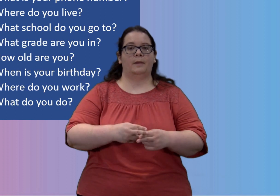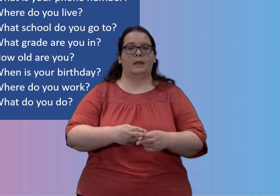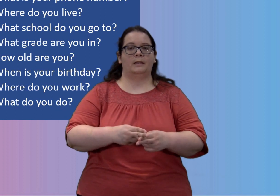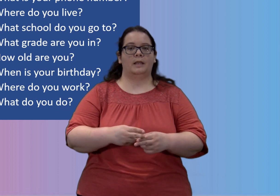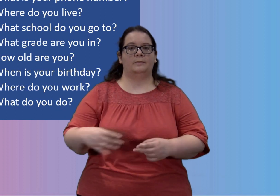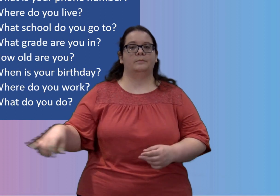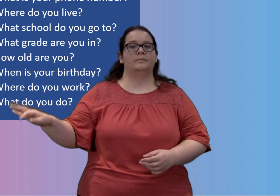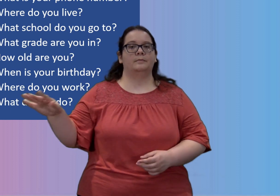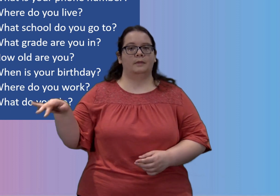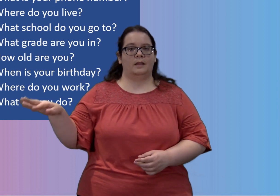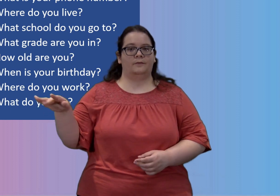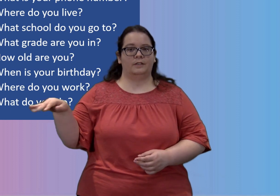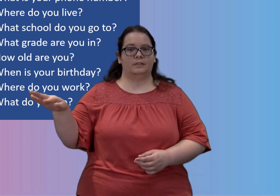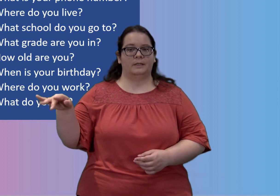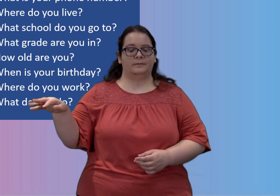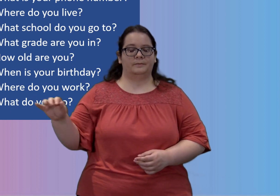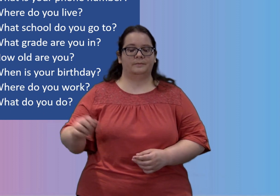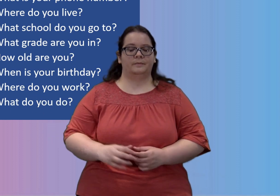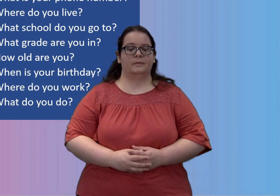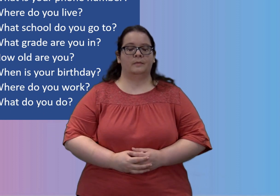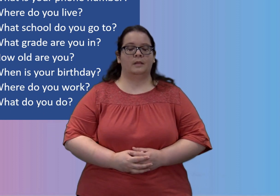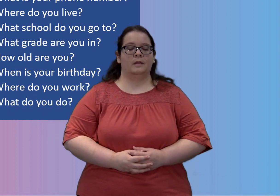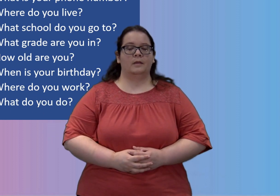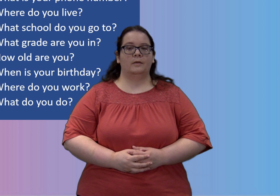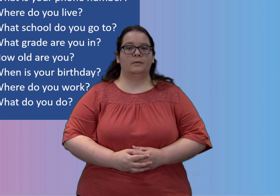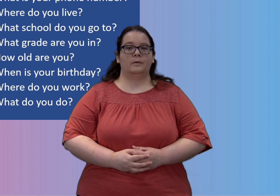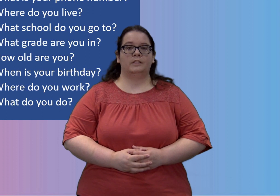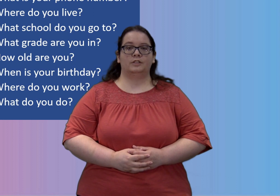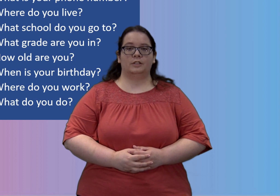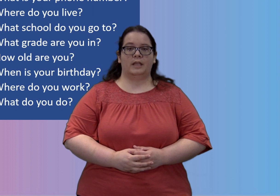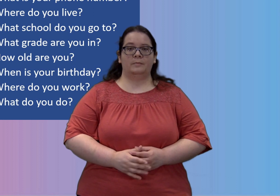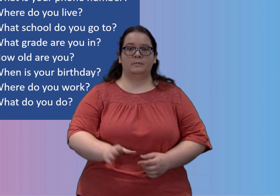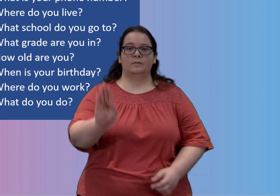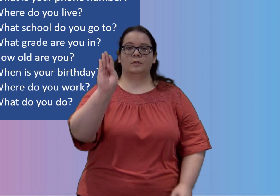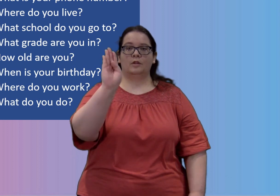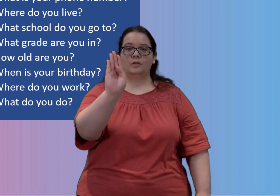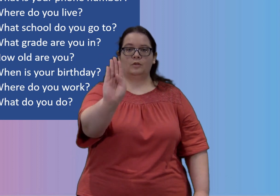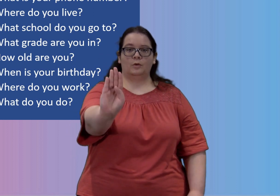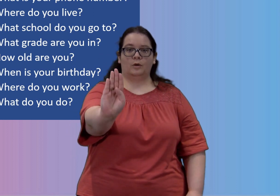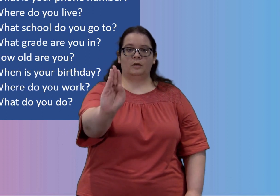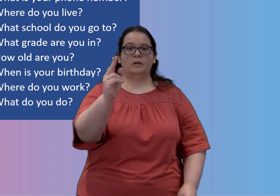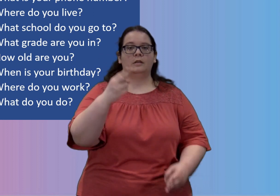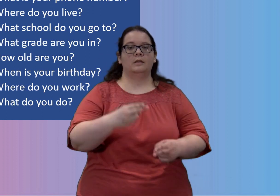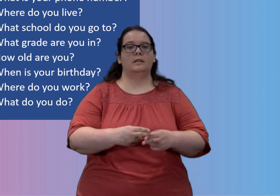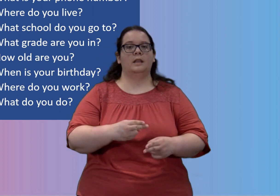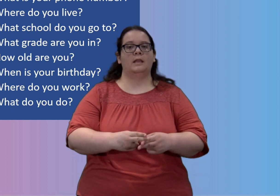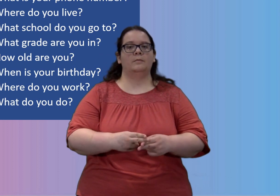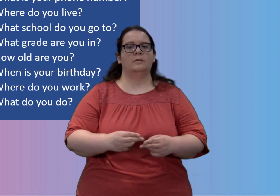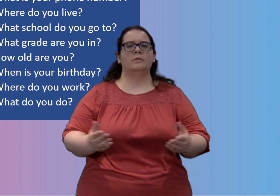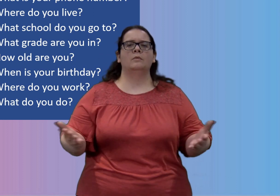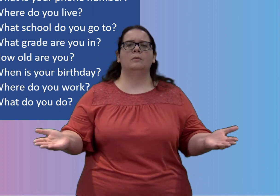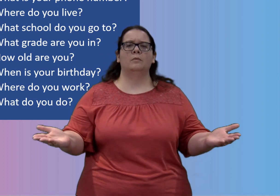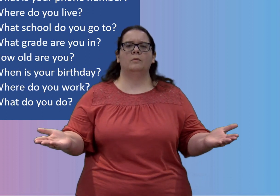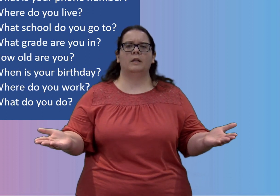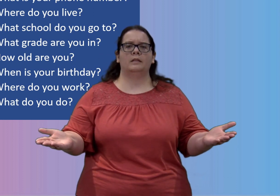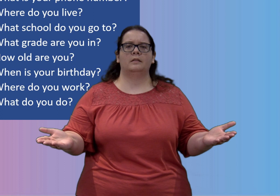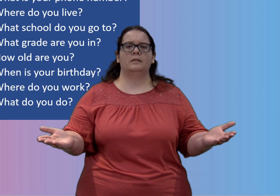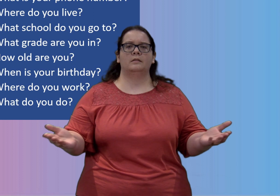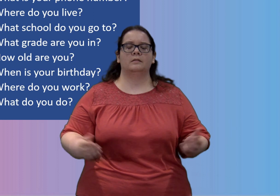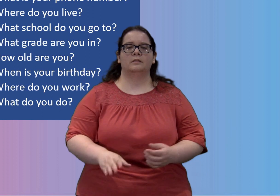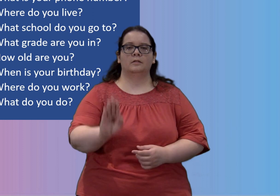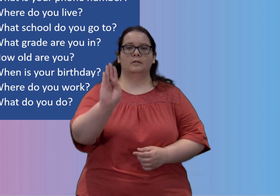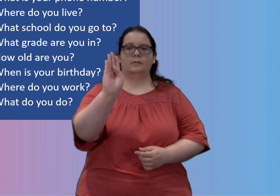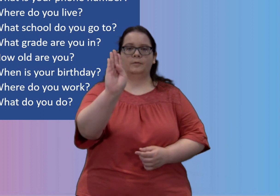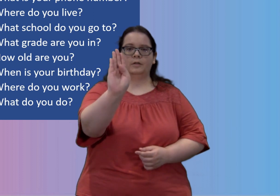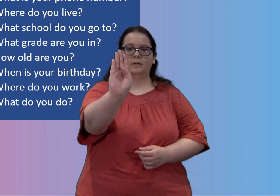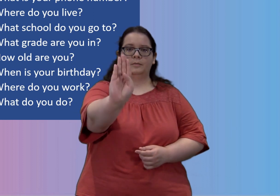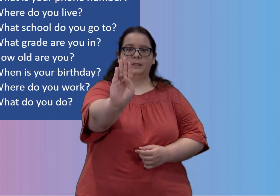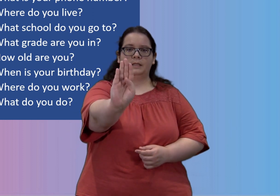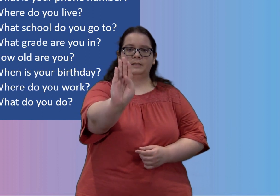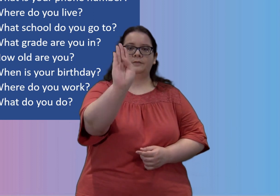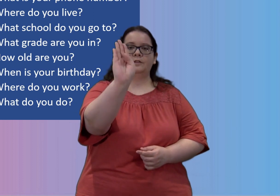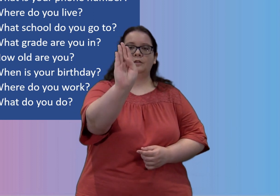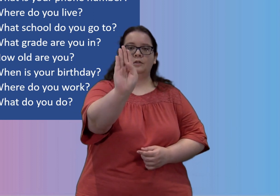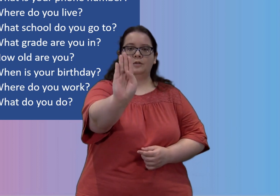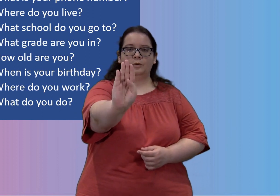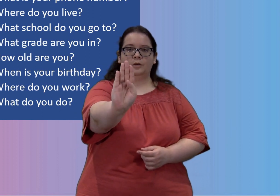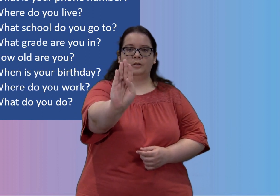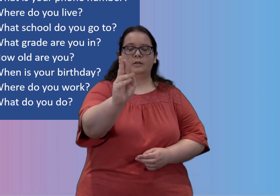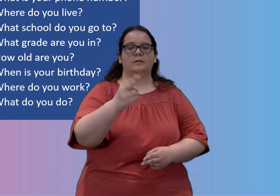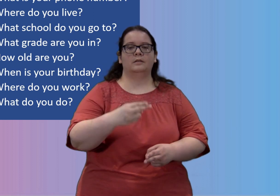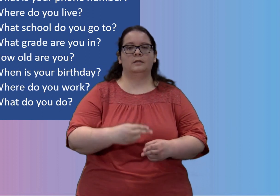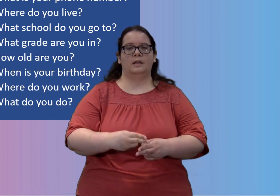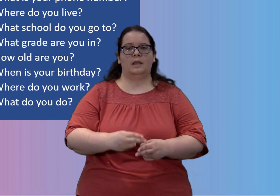My name and fingerspell. What is your name? Your name what? Remember possessive. Your name